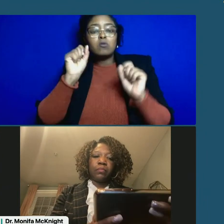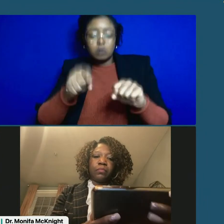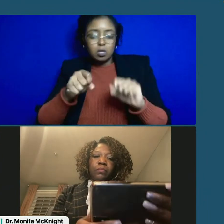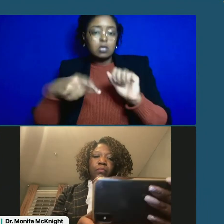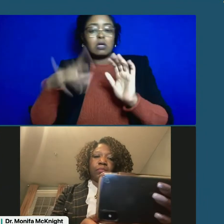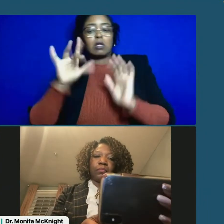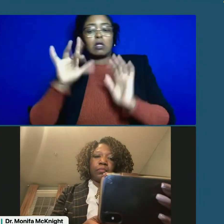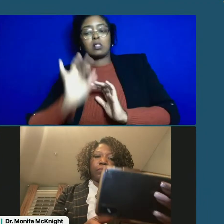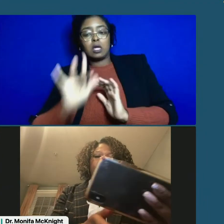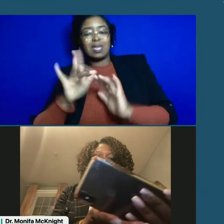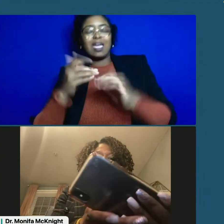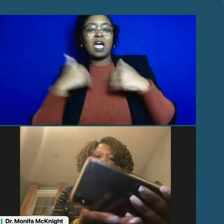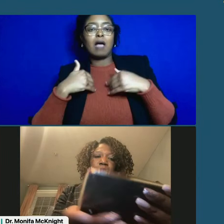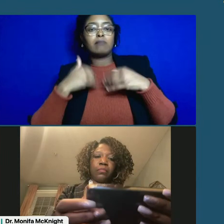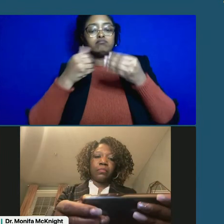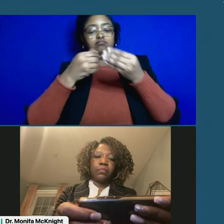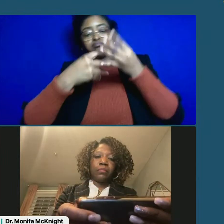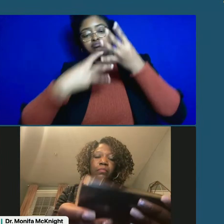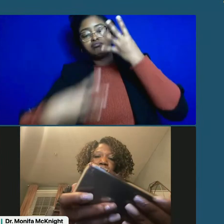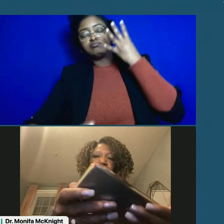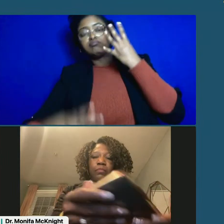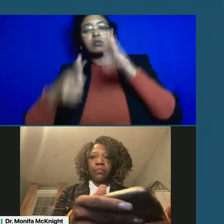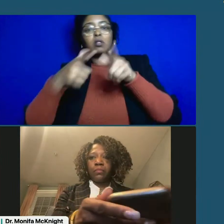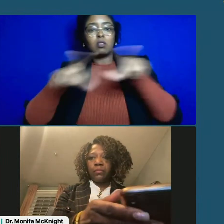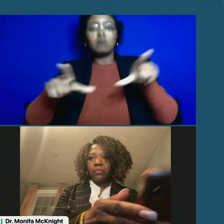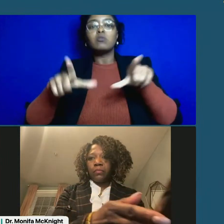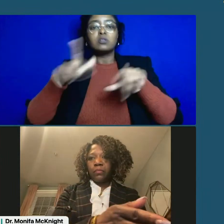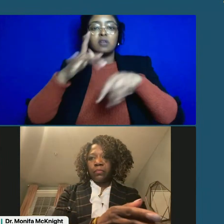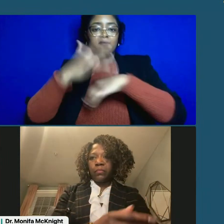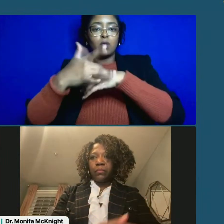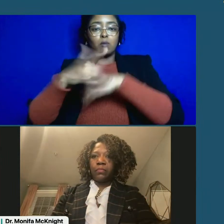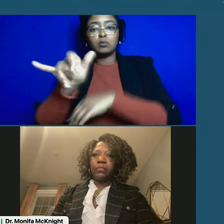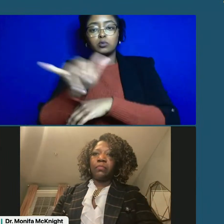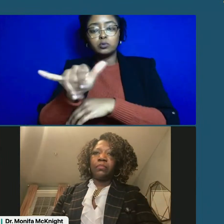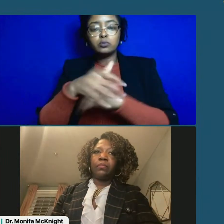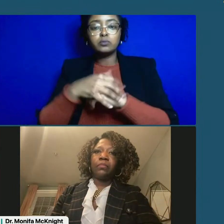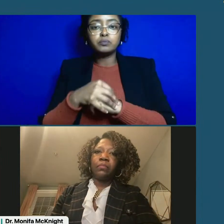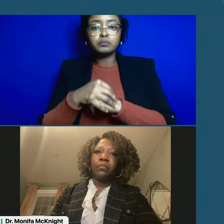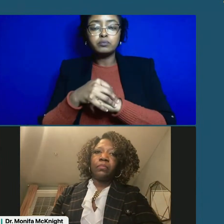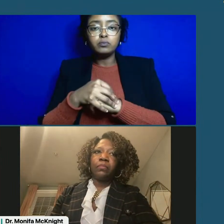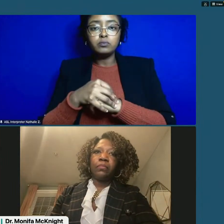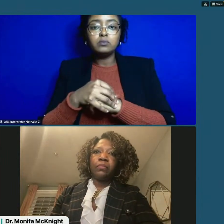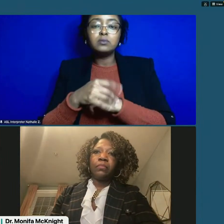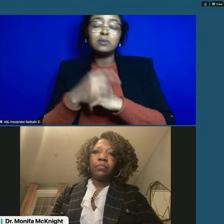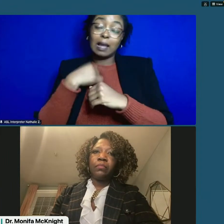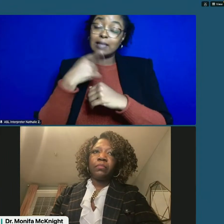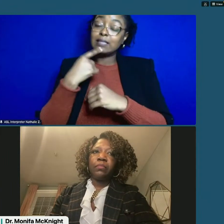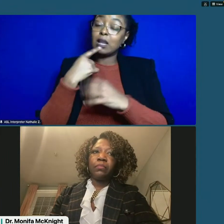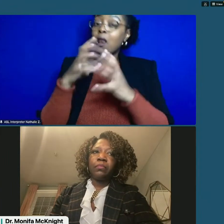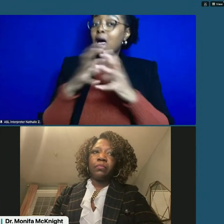captions. That is available and